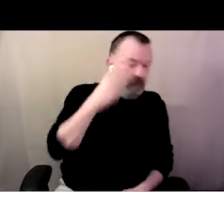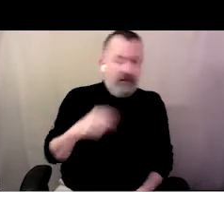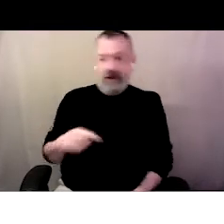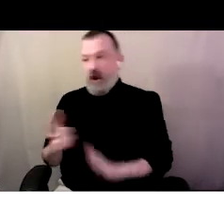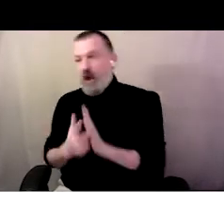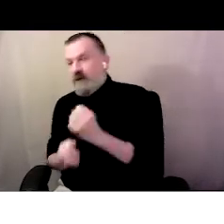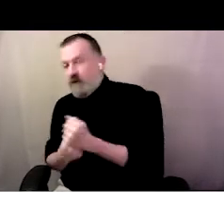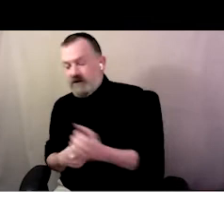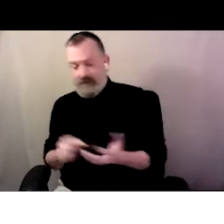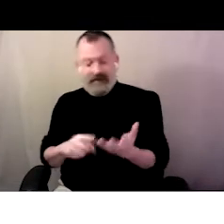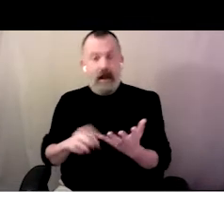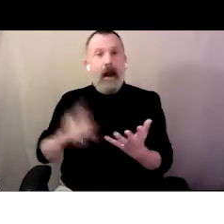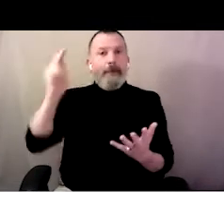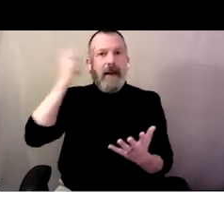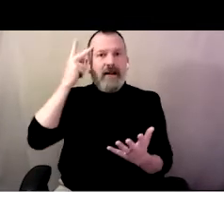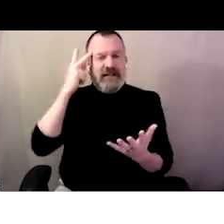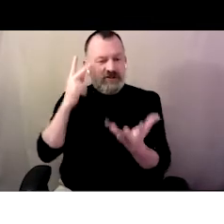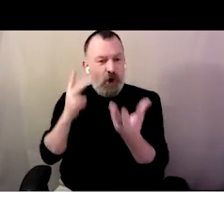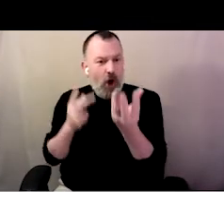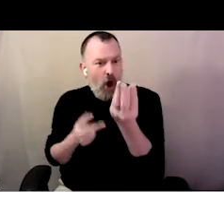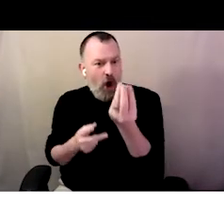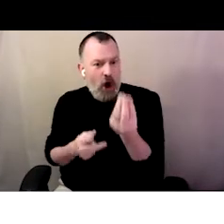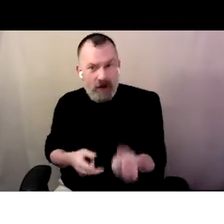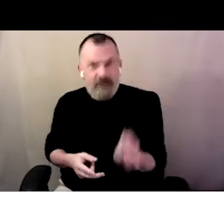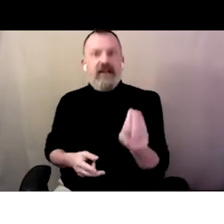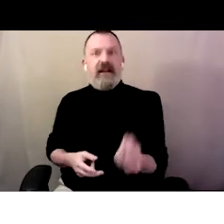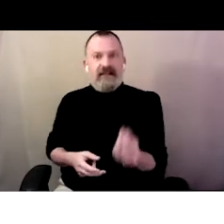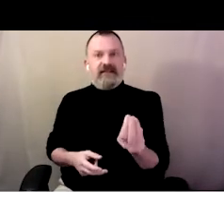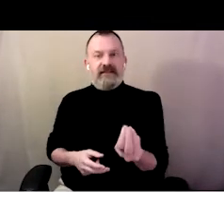CalebBarlow: All of this stuff ways into the soup. And oh, let's not forget that